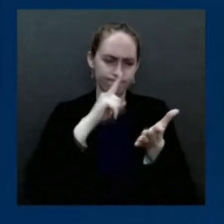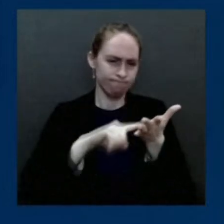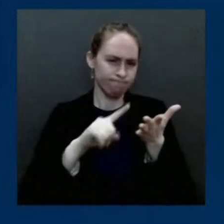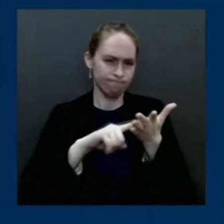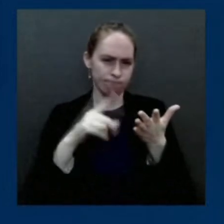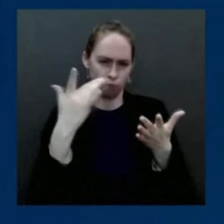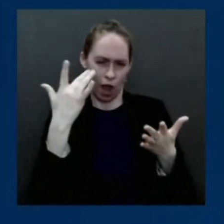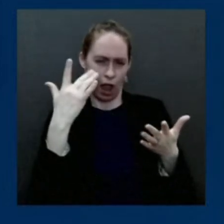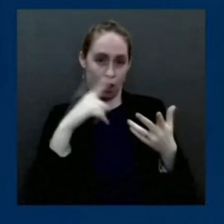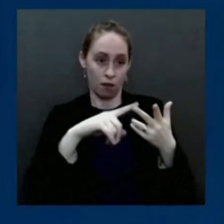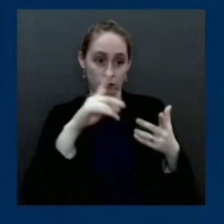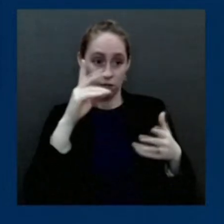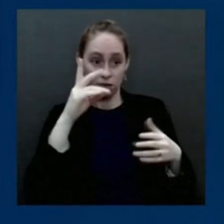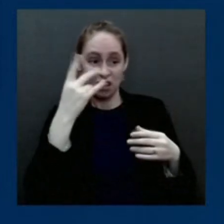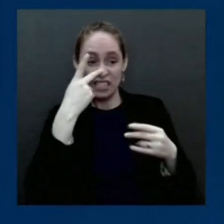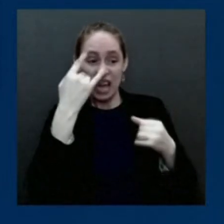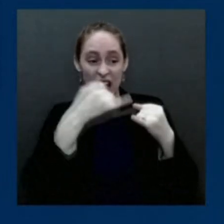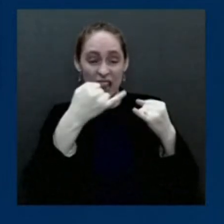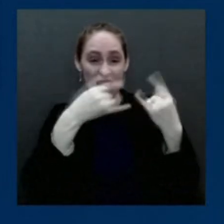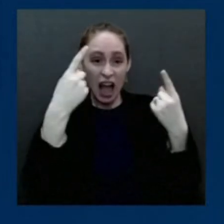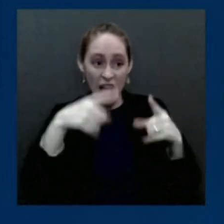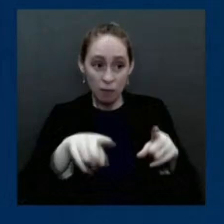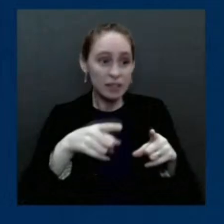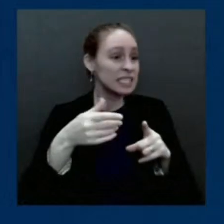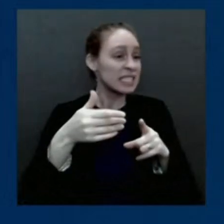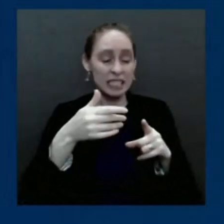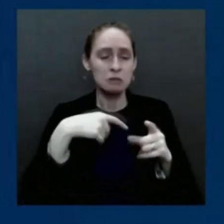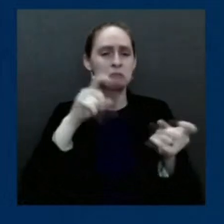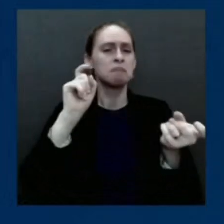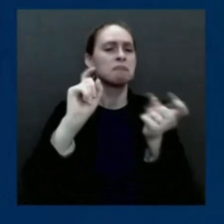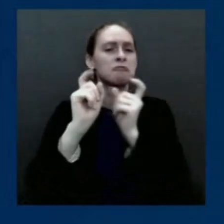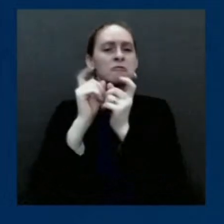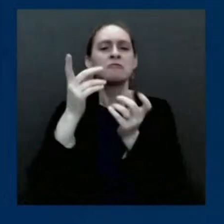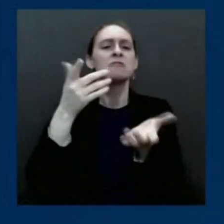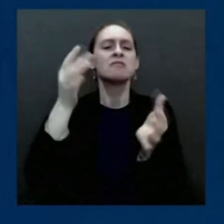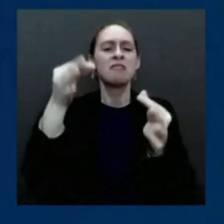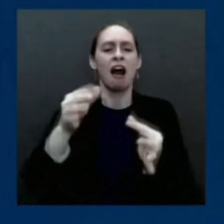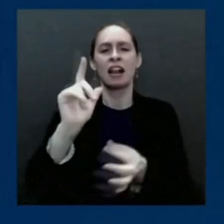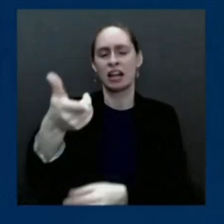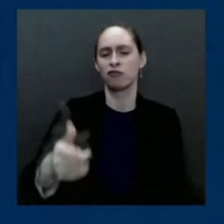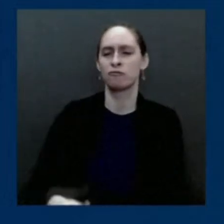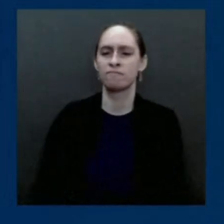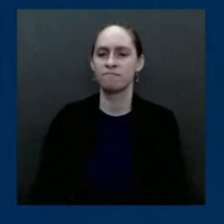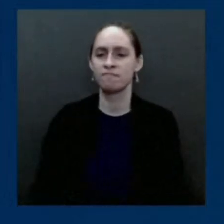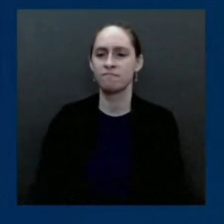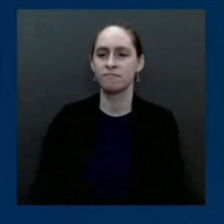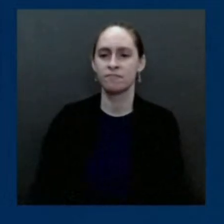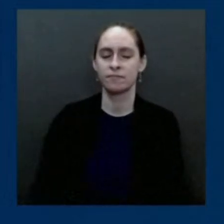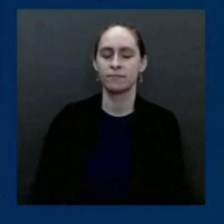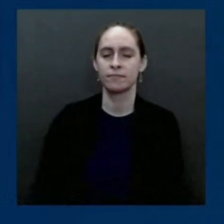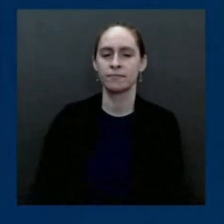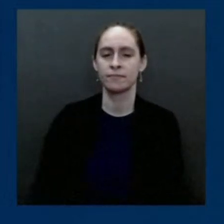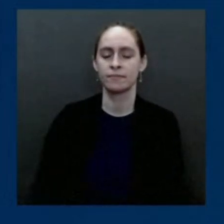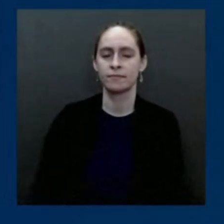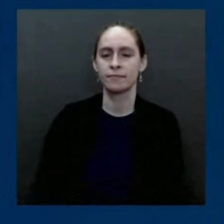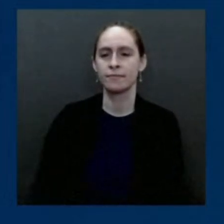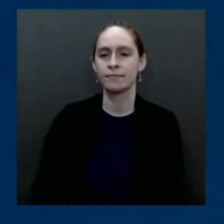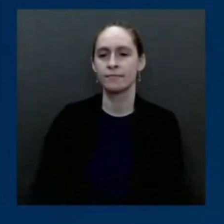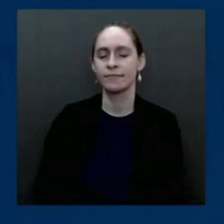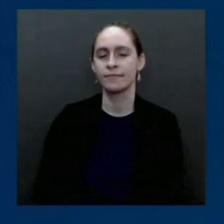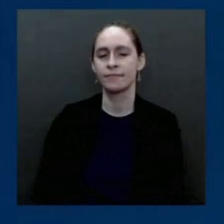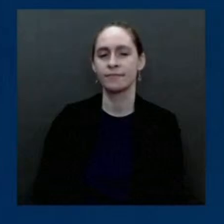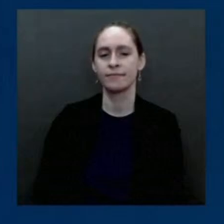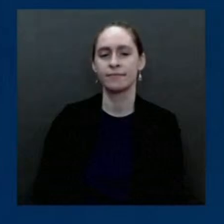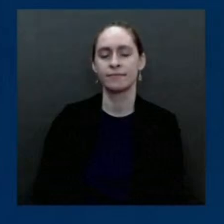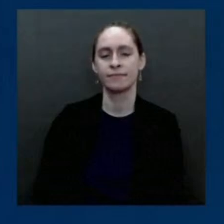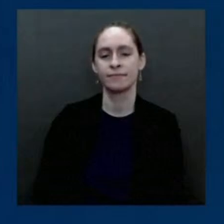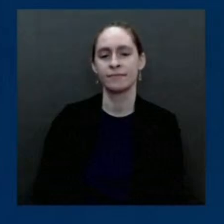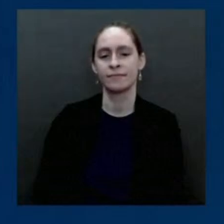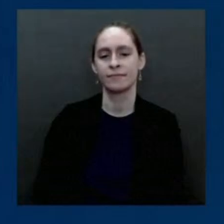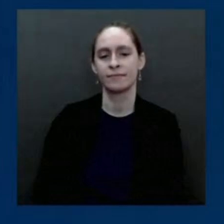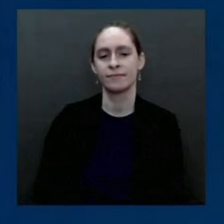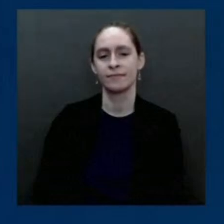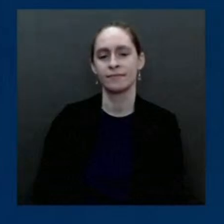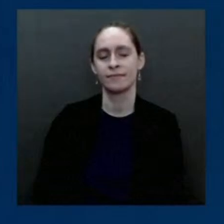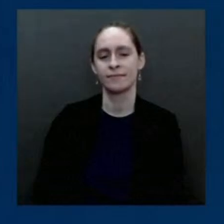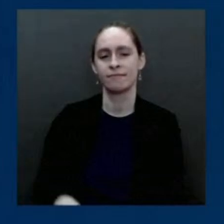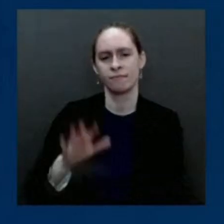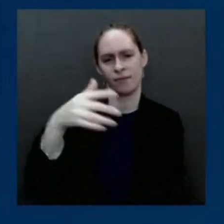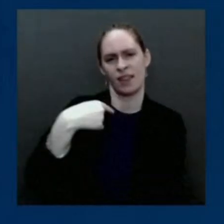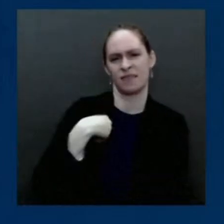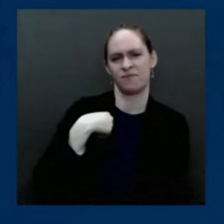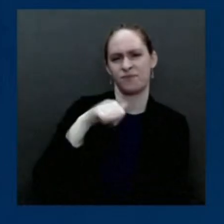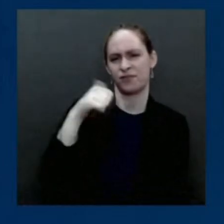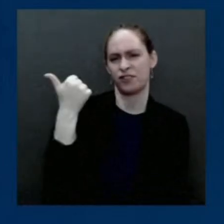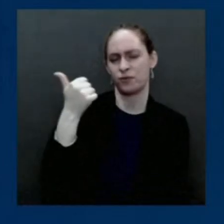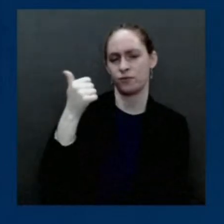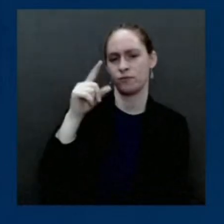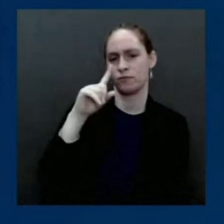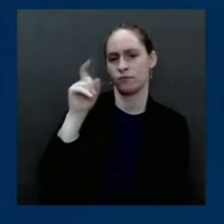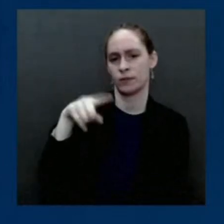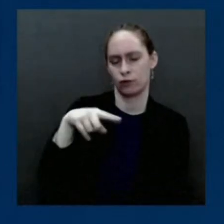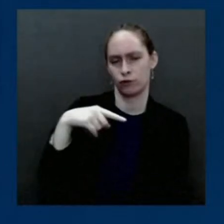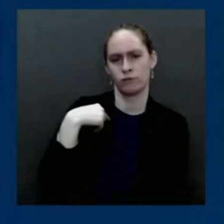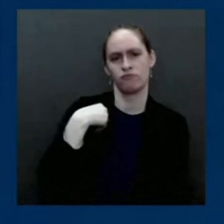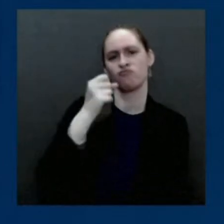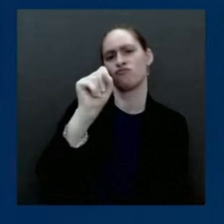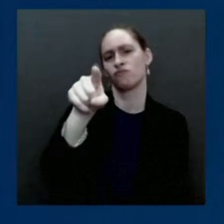THEN MAKE DECISIONS BASEON